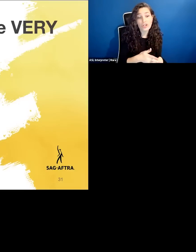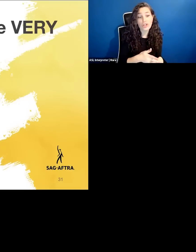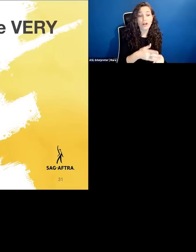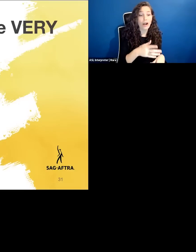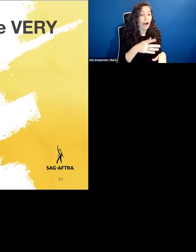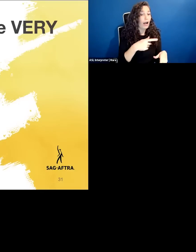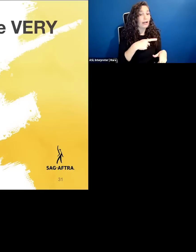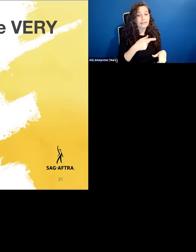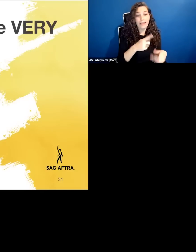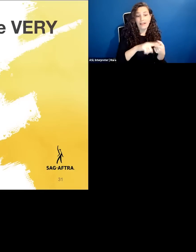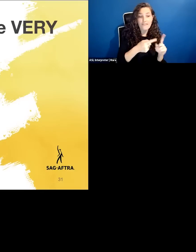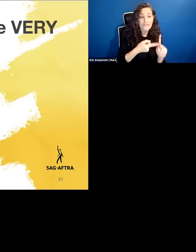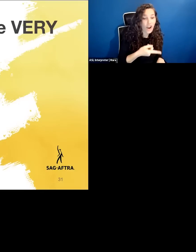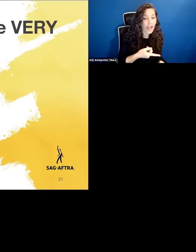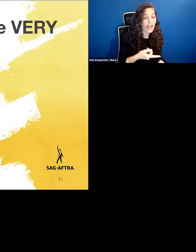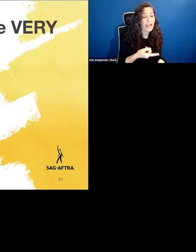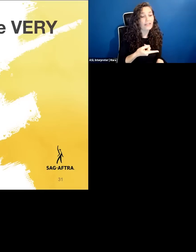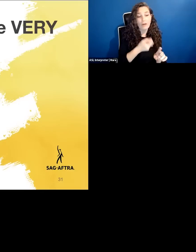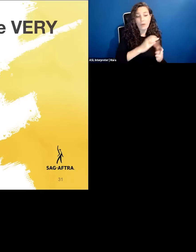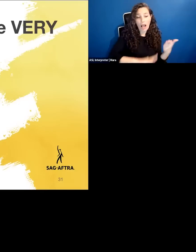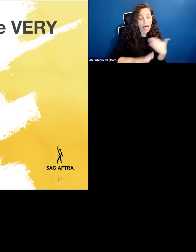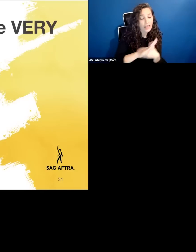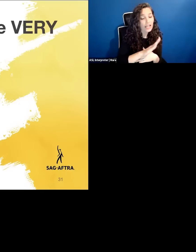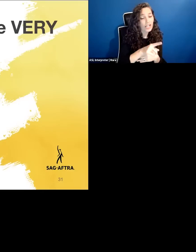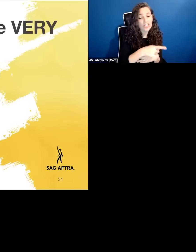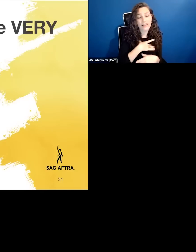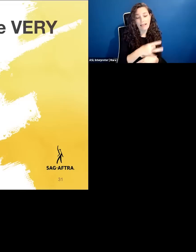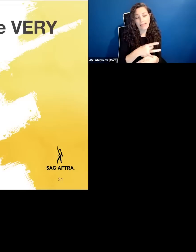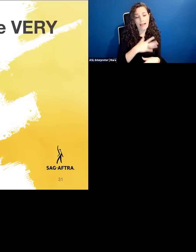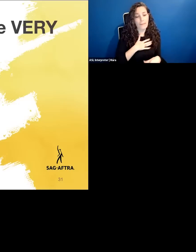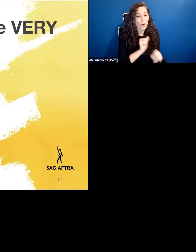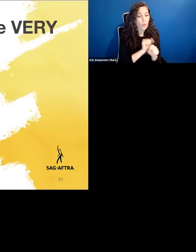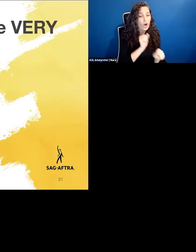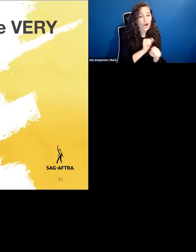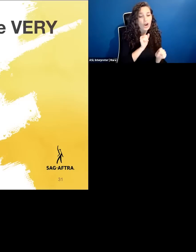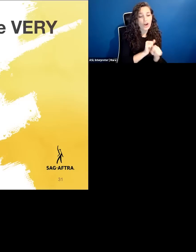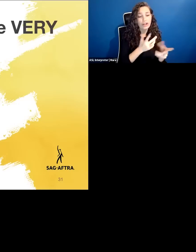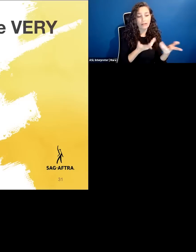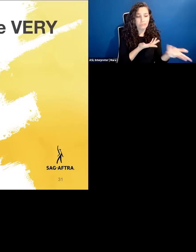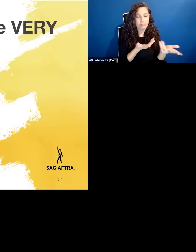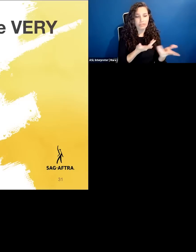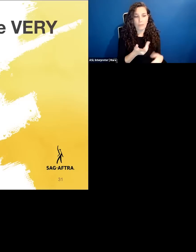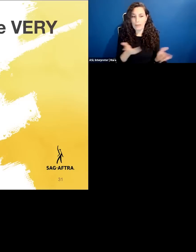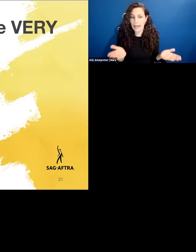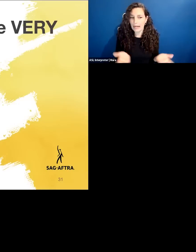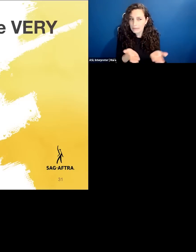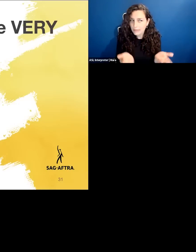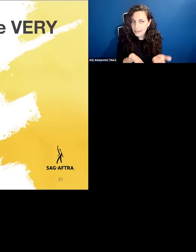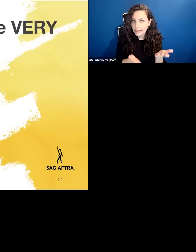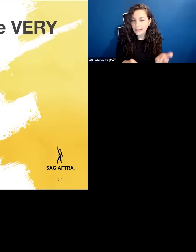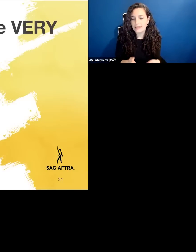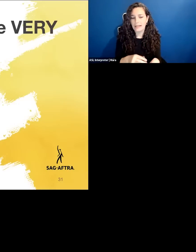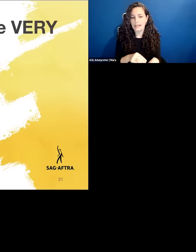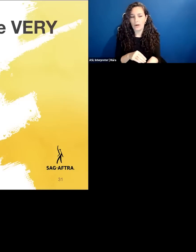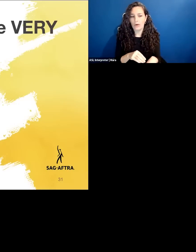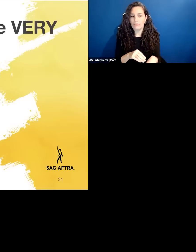So then that might inspire your rep to pick up the phone and do a phone pitch or to email and do an email pitch.